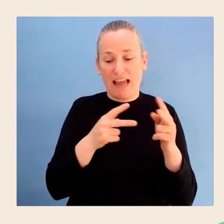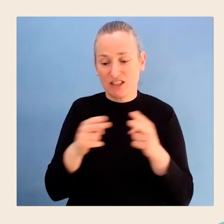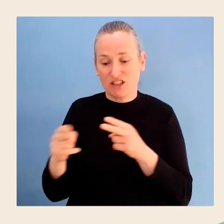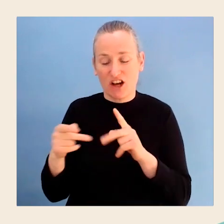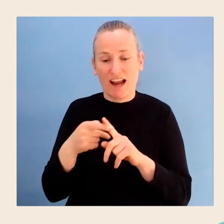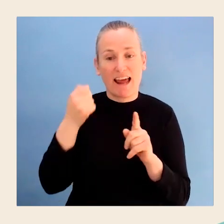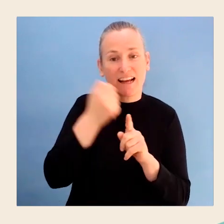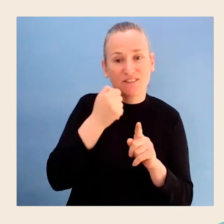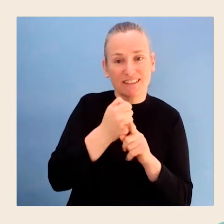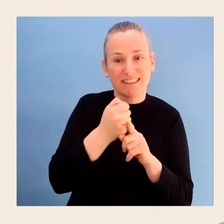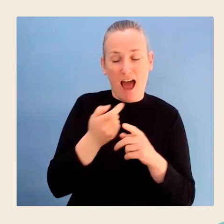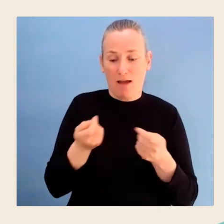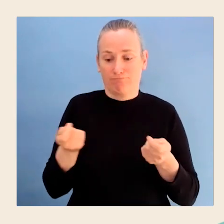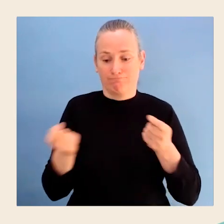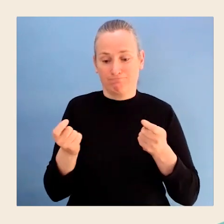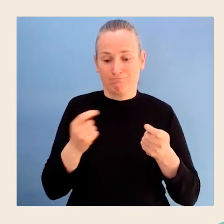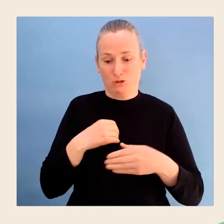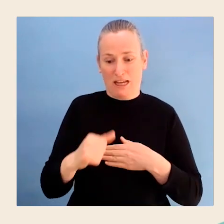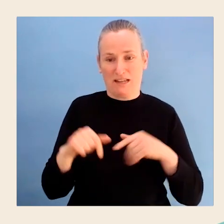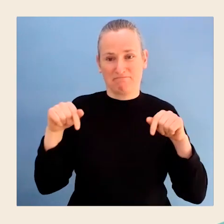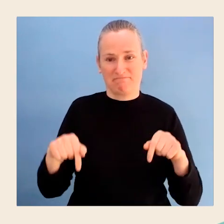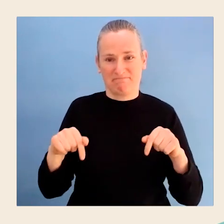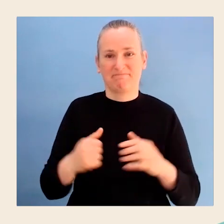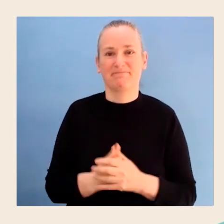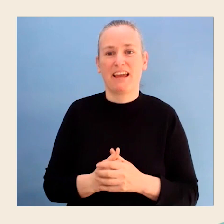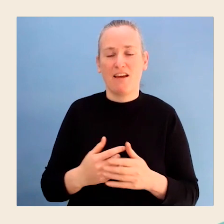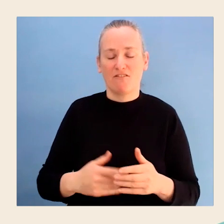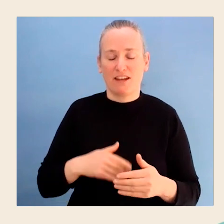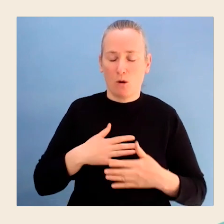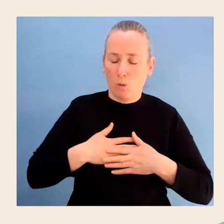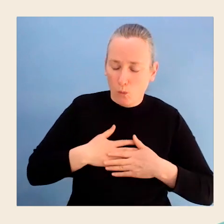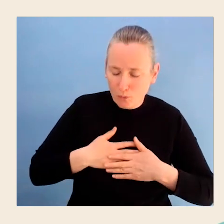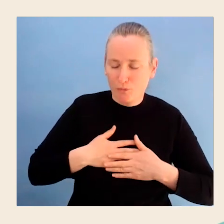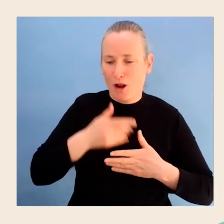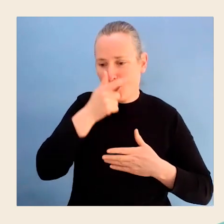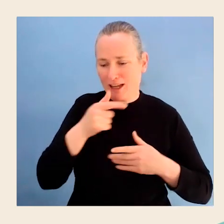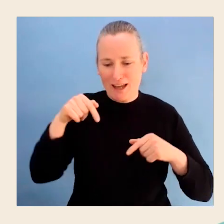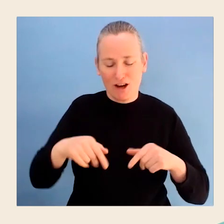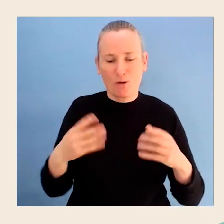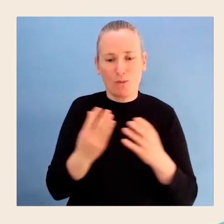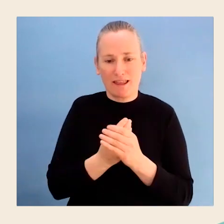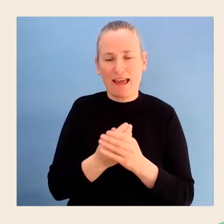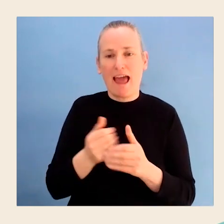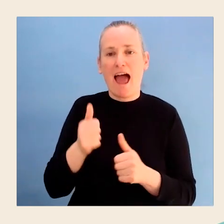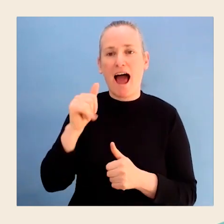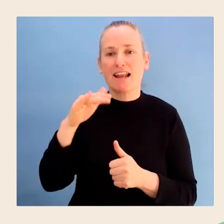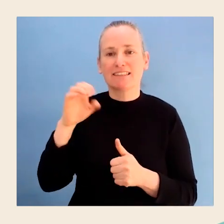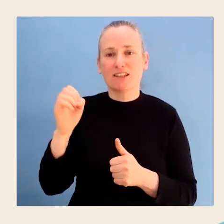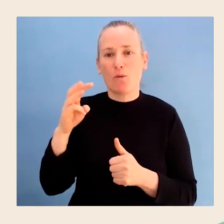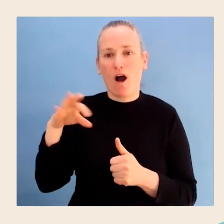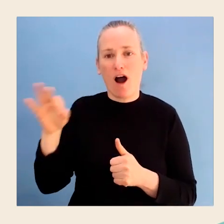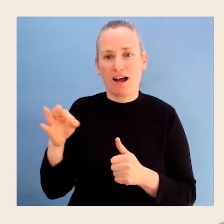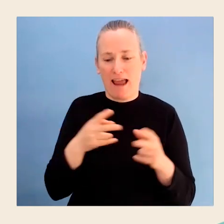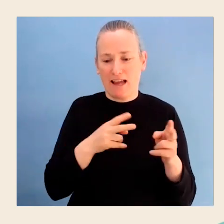I will be the moderator for today's event and I feel hugely privileged to be here today with Alice Wong, editor of the anthology,